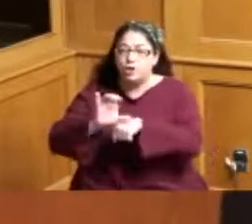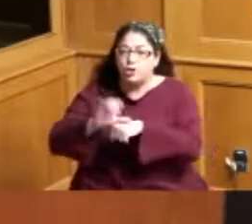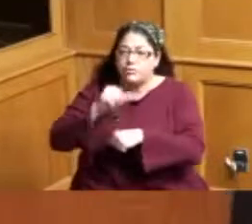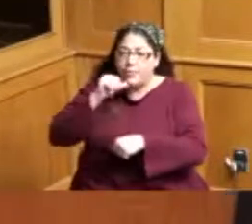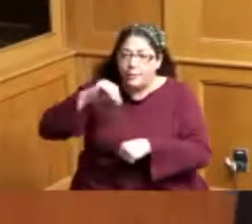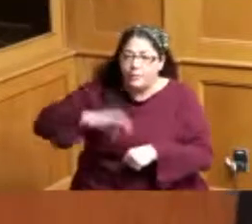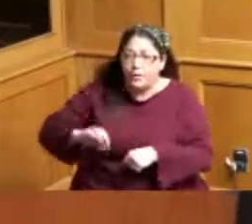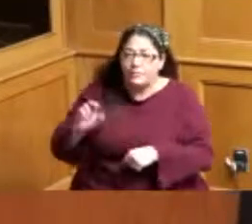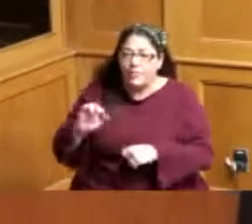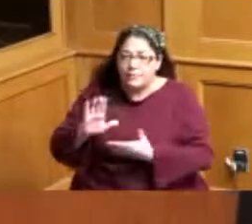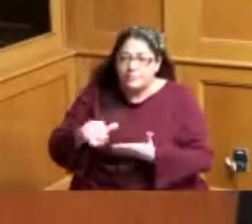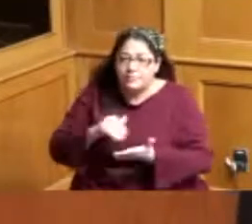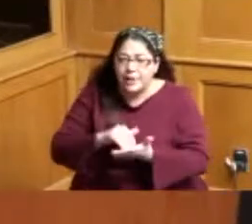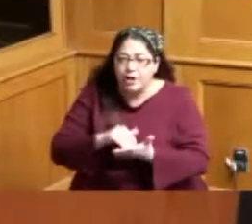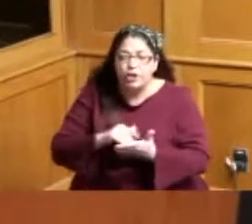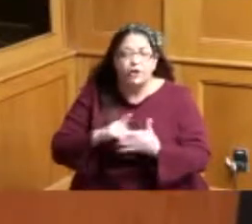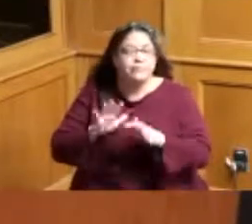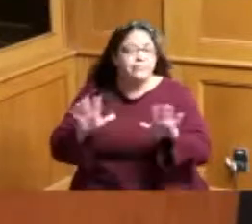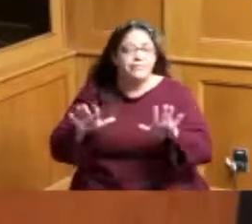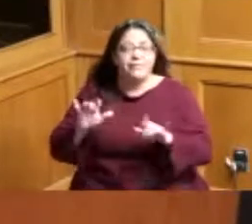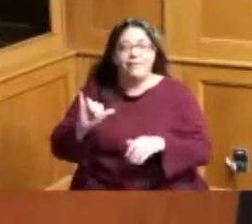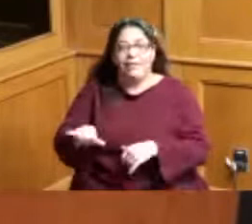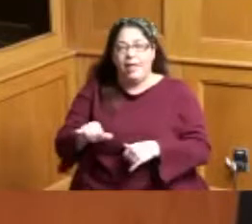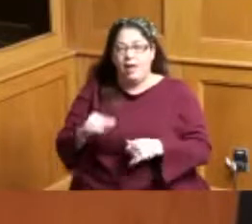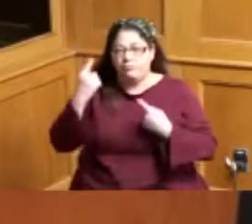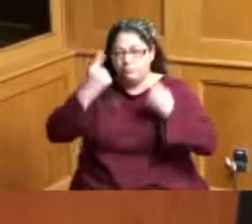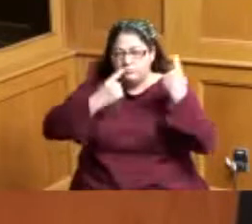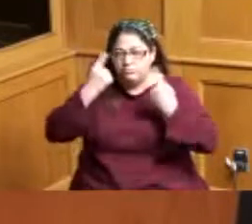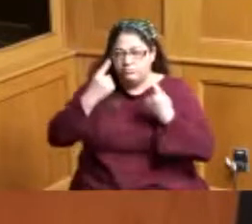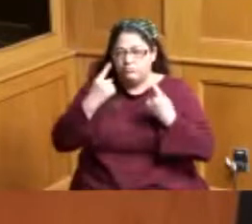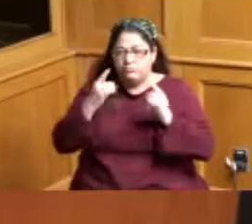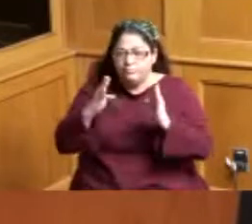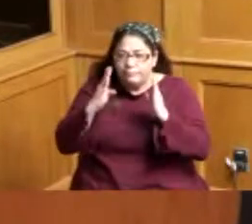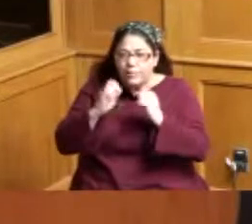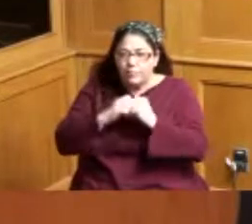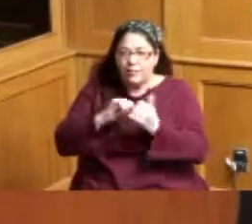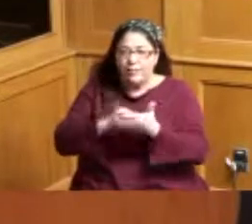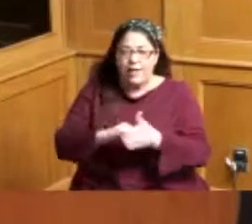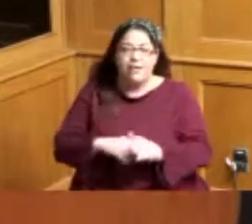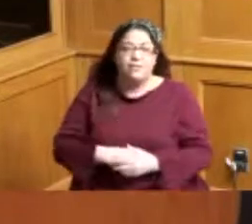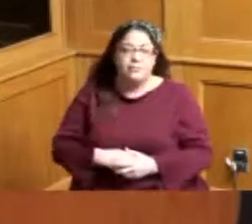rec center or you know I just think we do need to pay some attention to that and maybe handle them